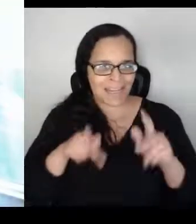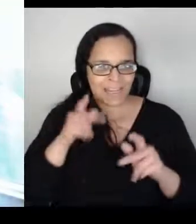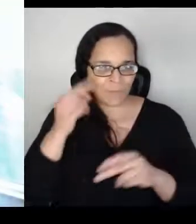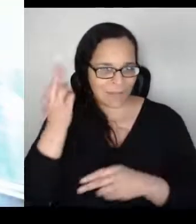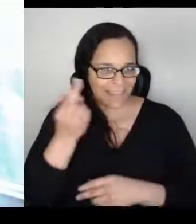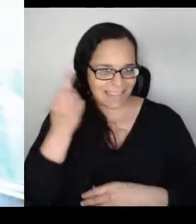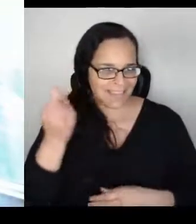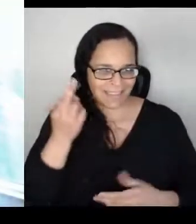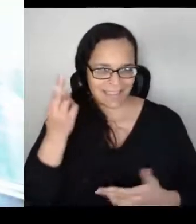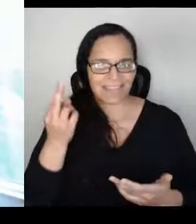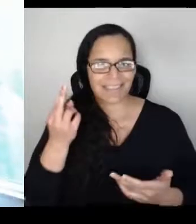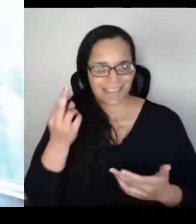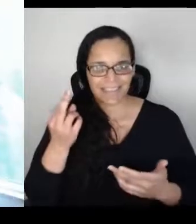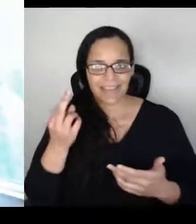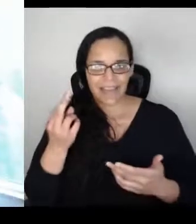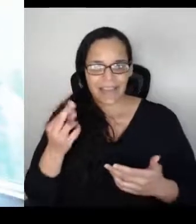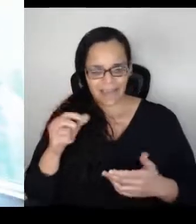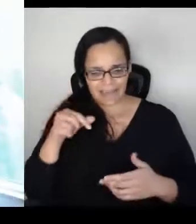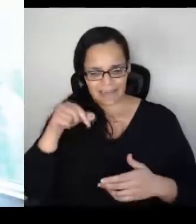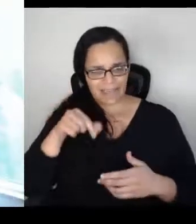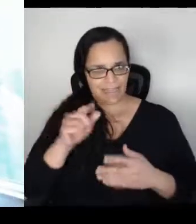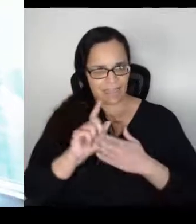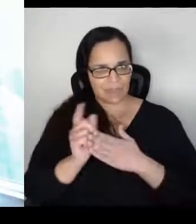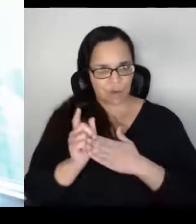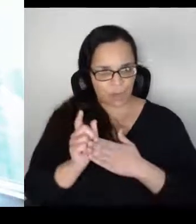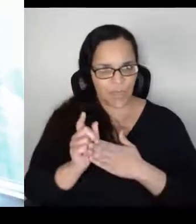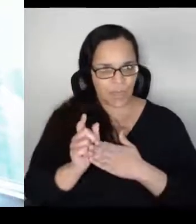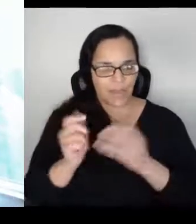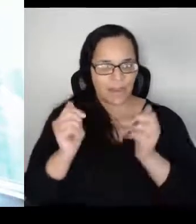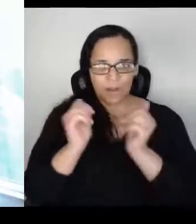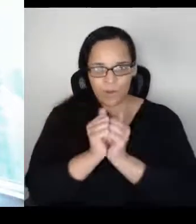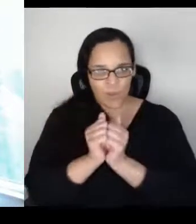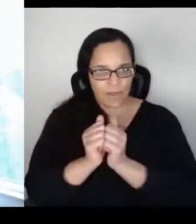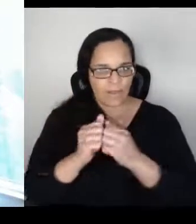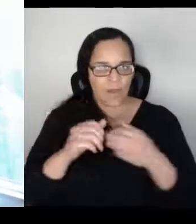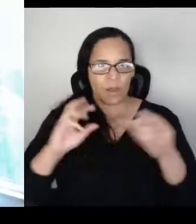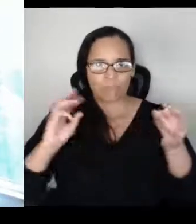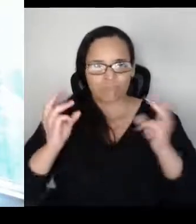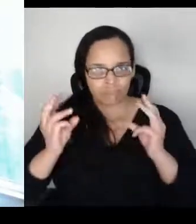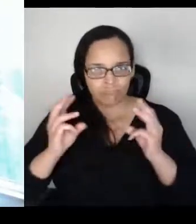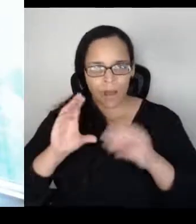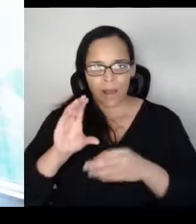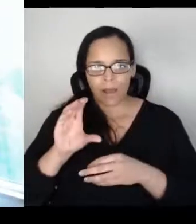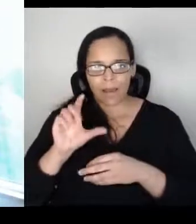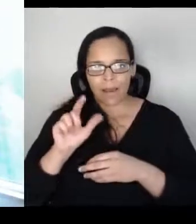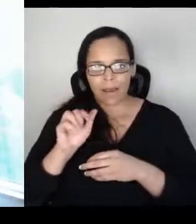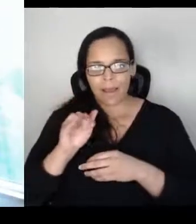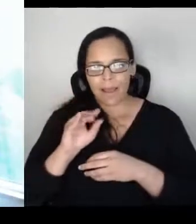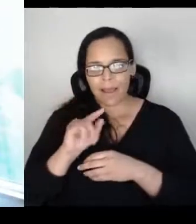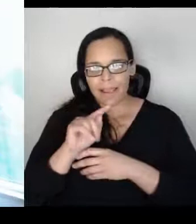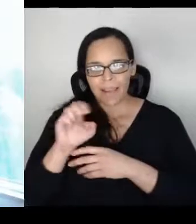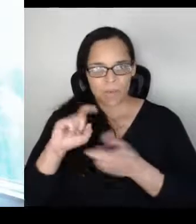and especially in this moment where climate change, when social uprisings continue to happen